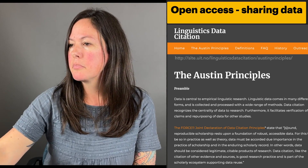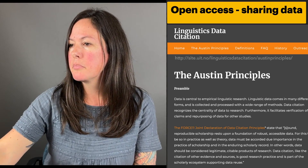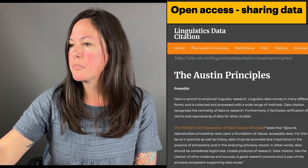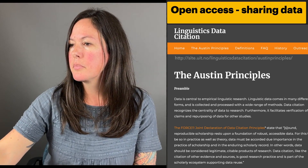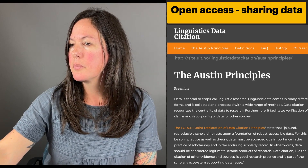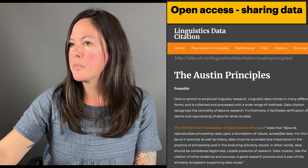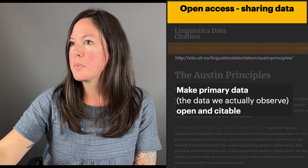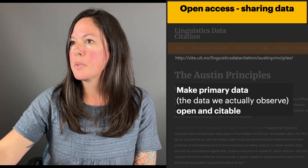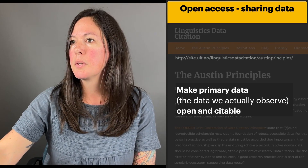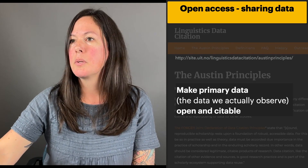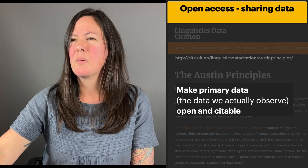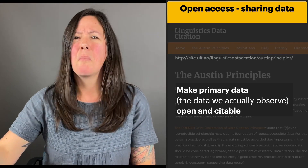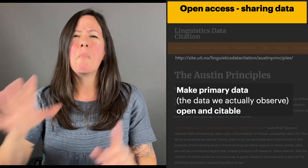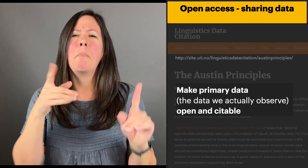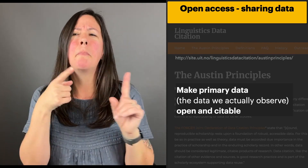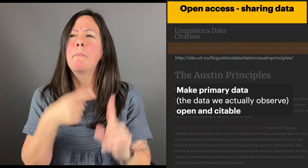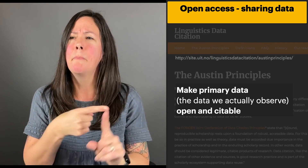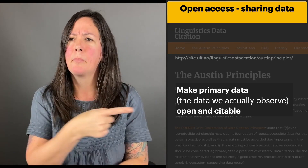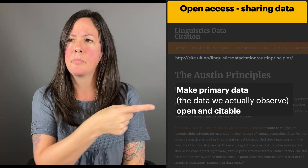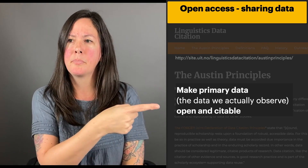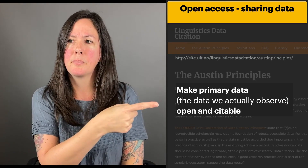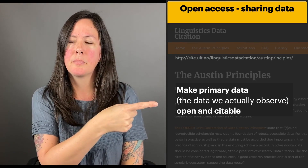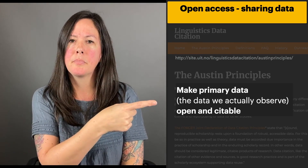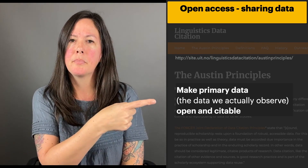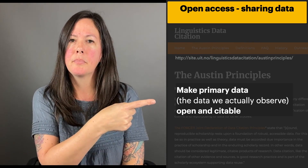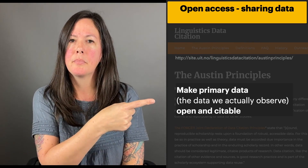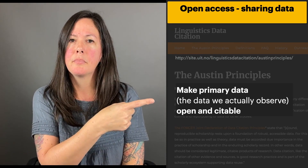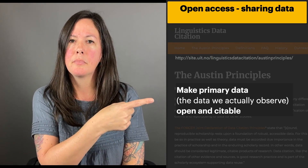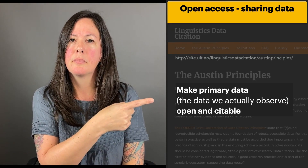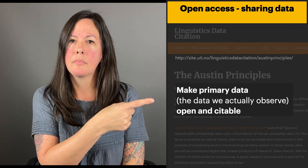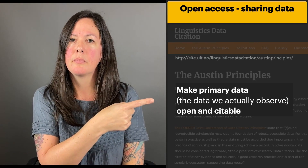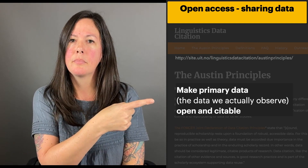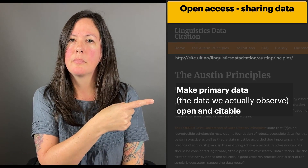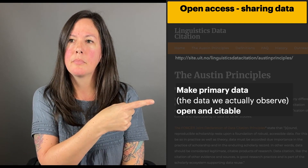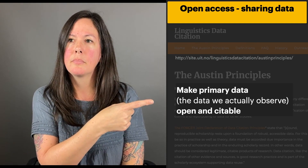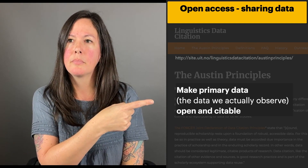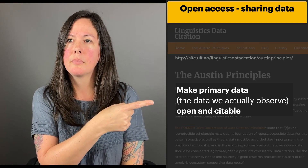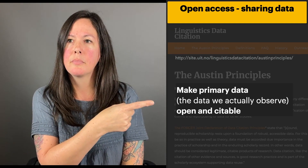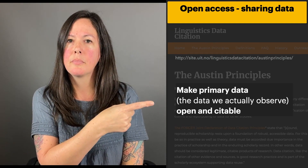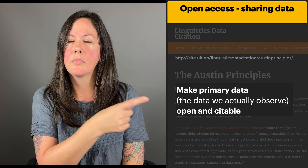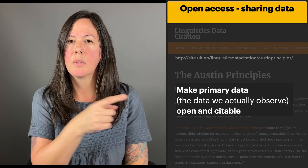principles for linguistic data citation